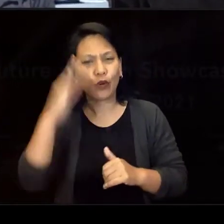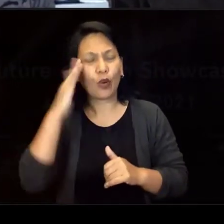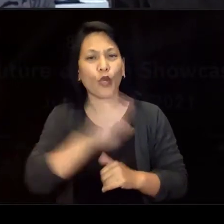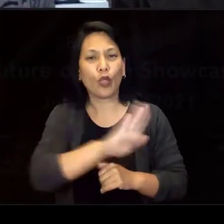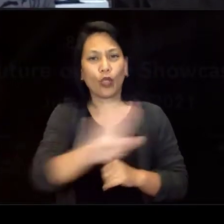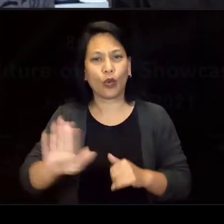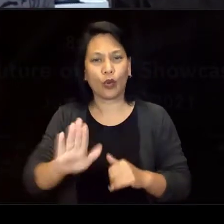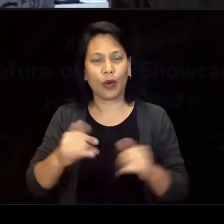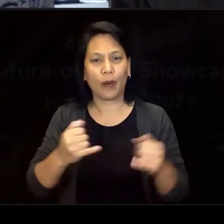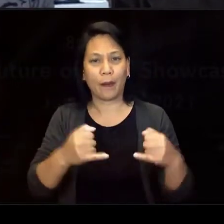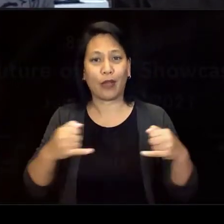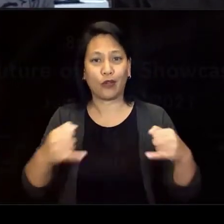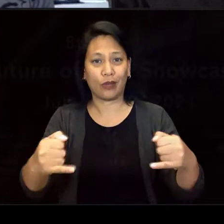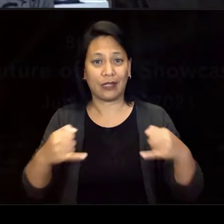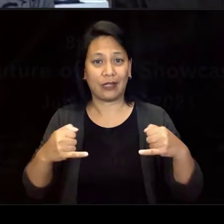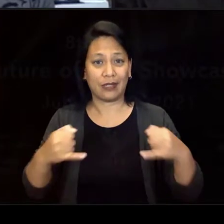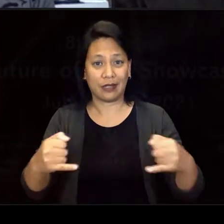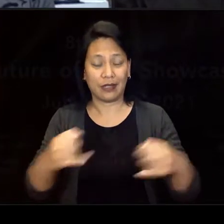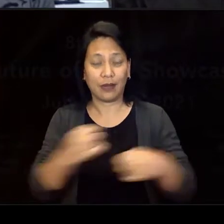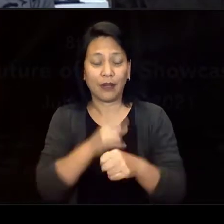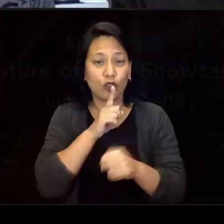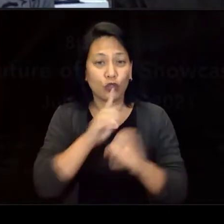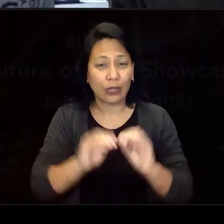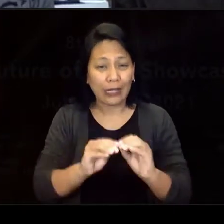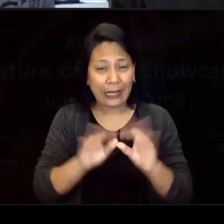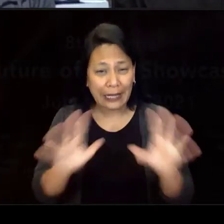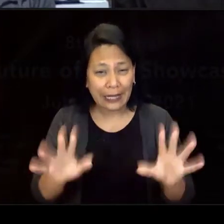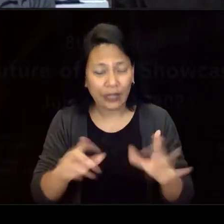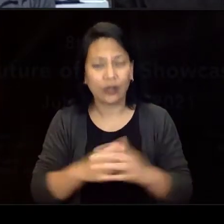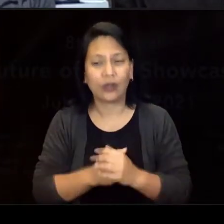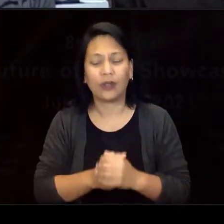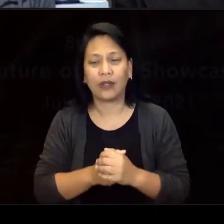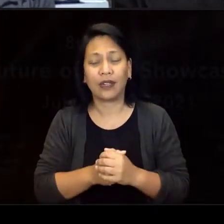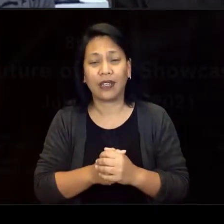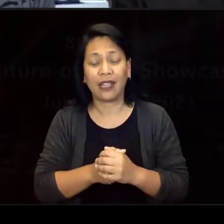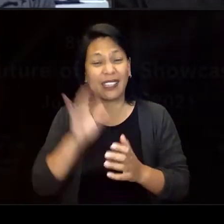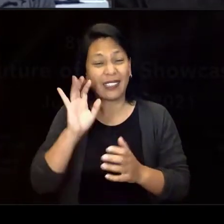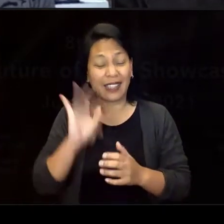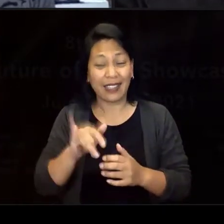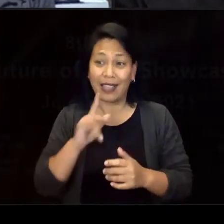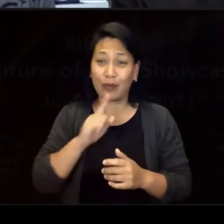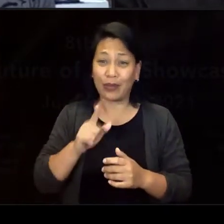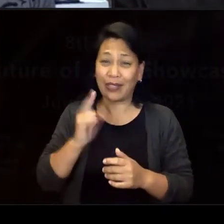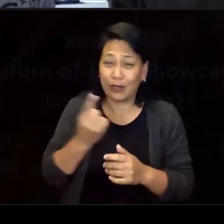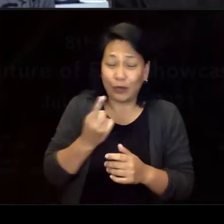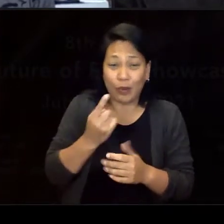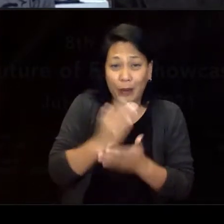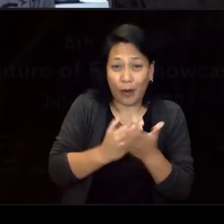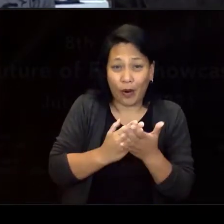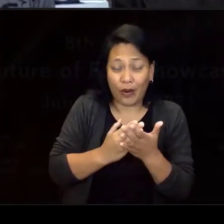So it's a huge part of that in such a small part on my role in the creative process.